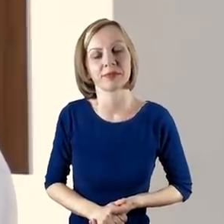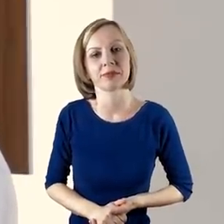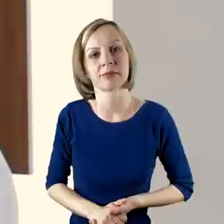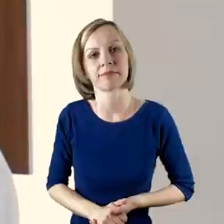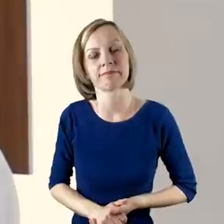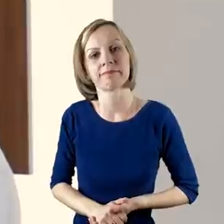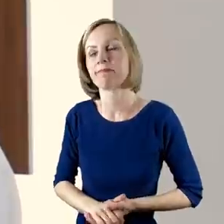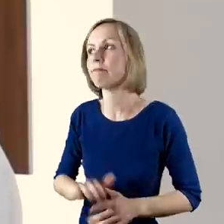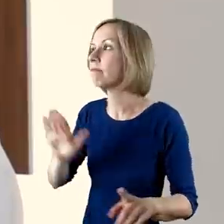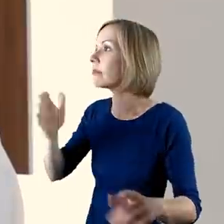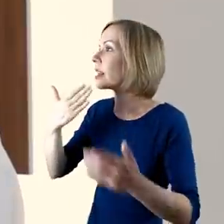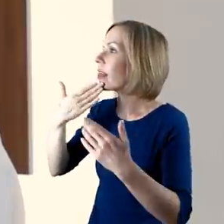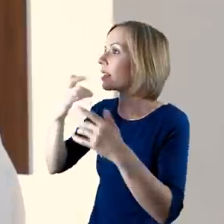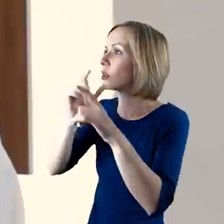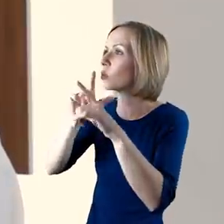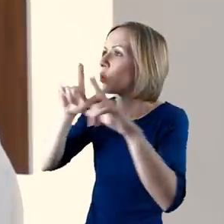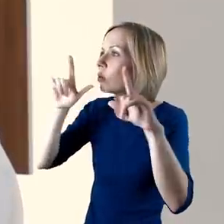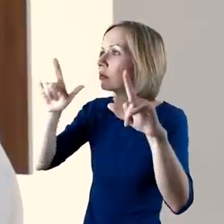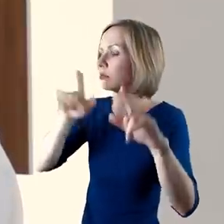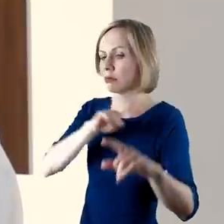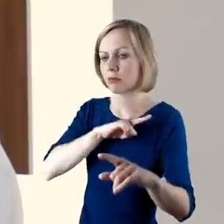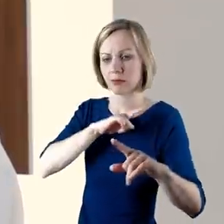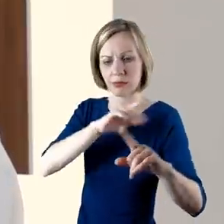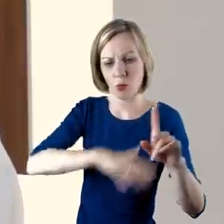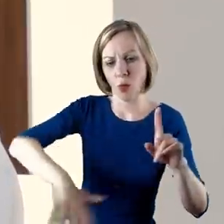Lord, thank you for creating this wonderful world,